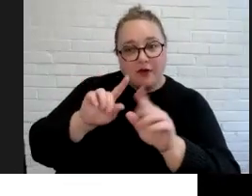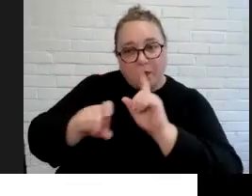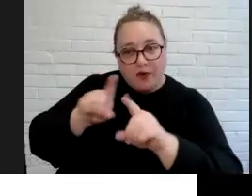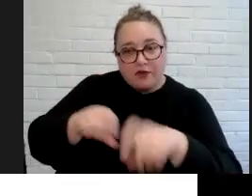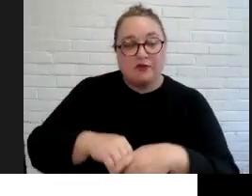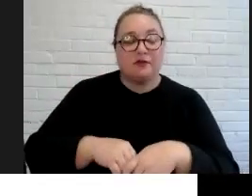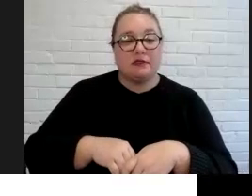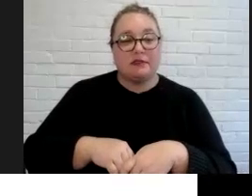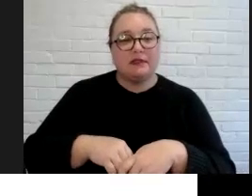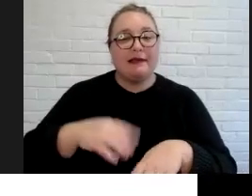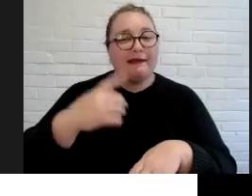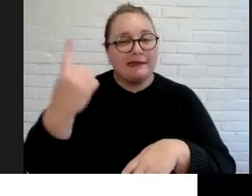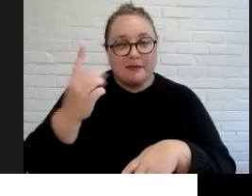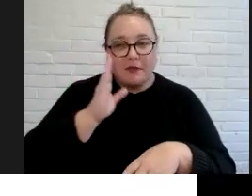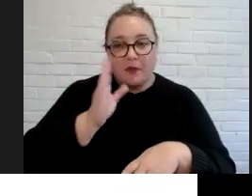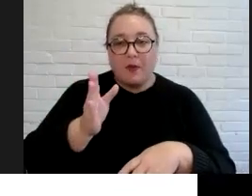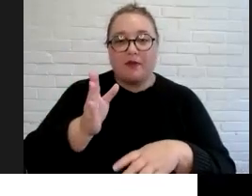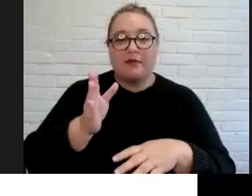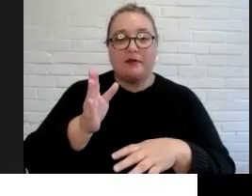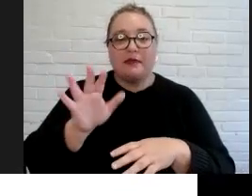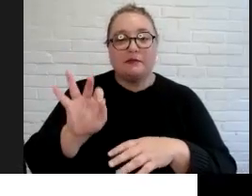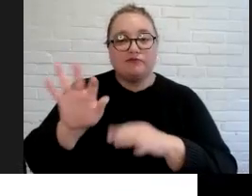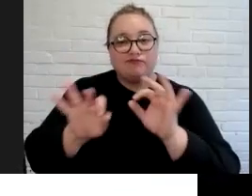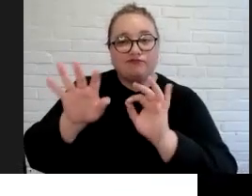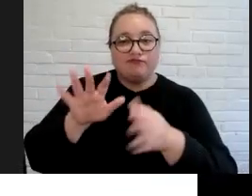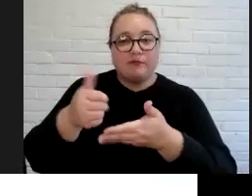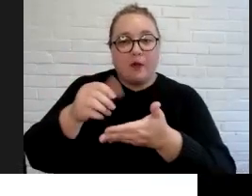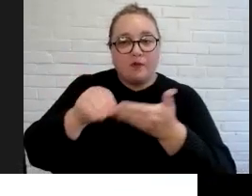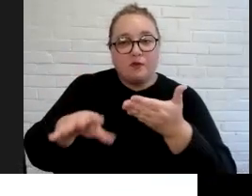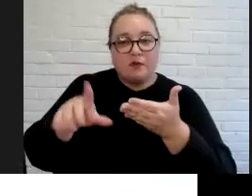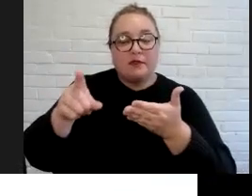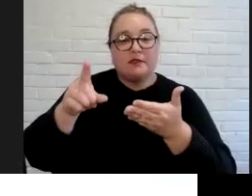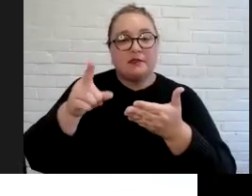facilitate the students to do critical thinking about the topic and also,